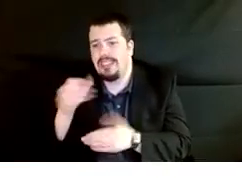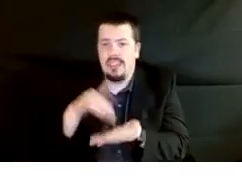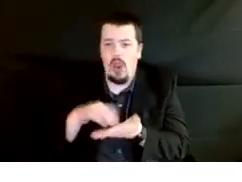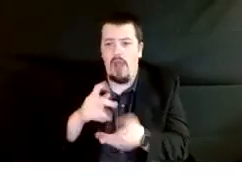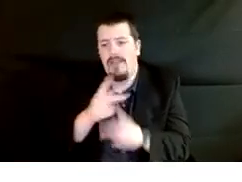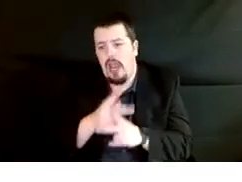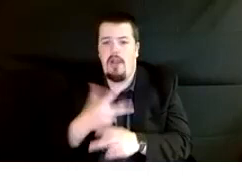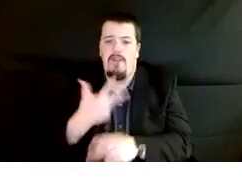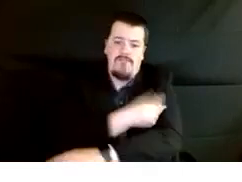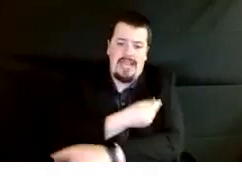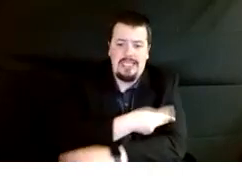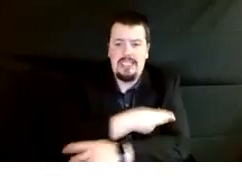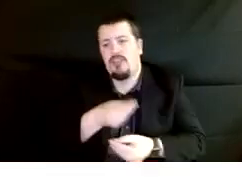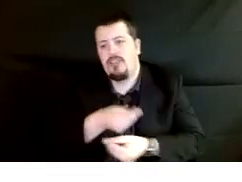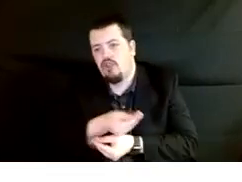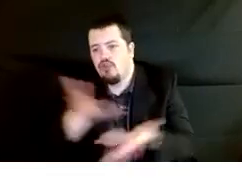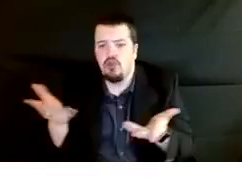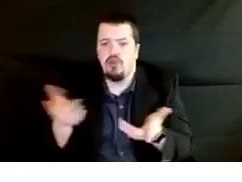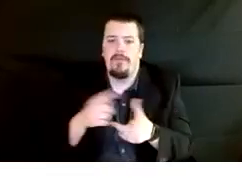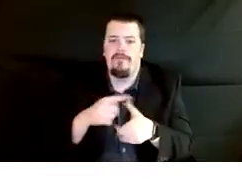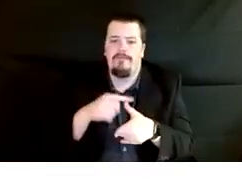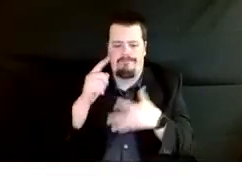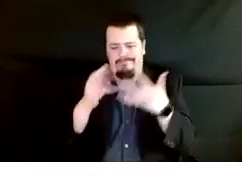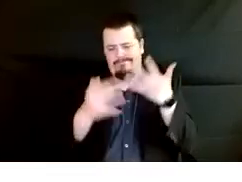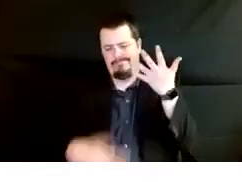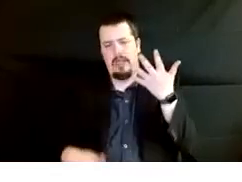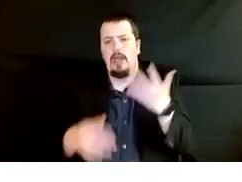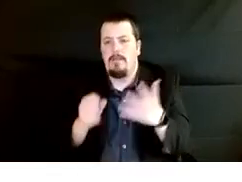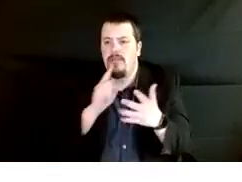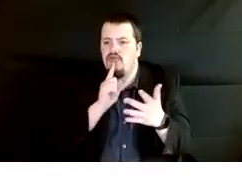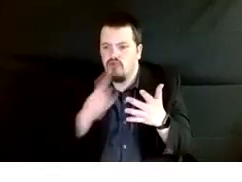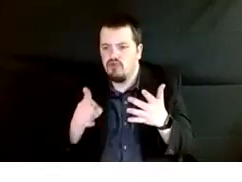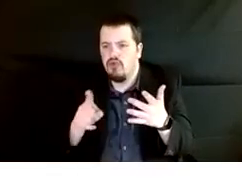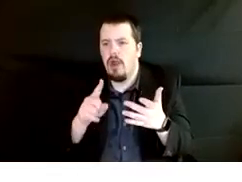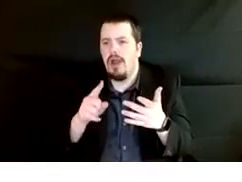distribution.. all of those things and making sure that there are accommodations modifications